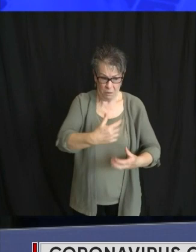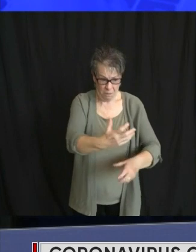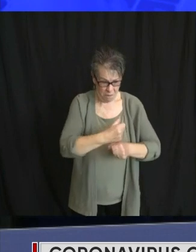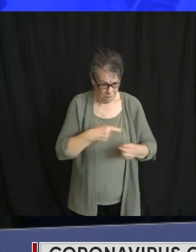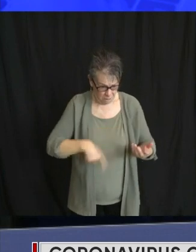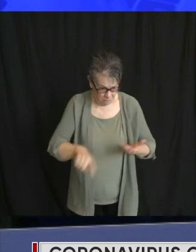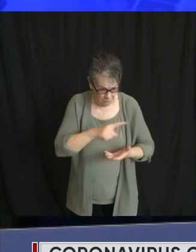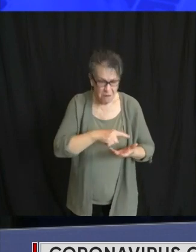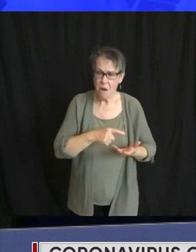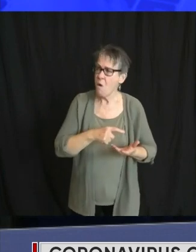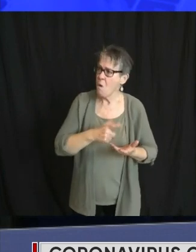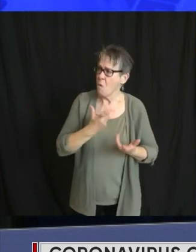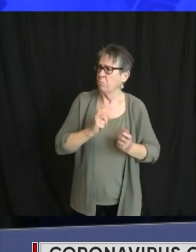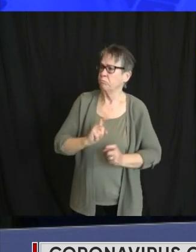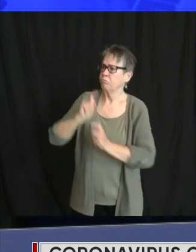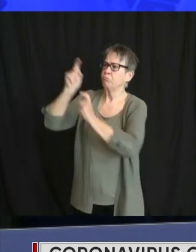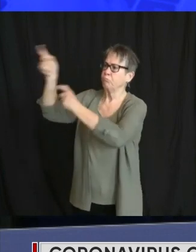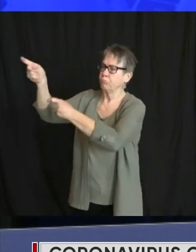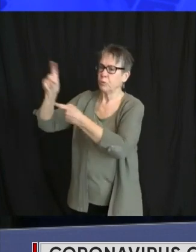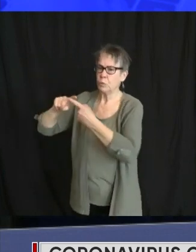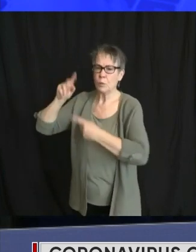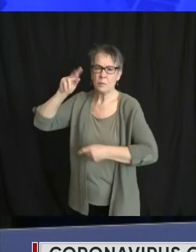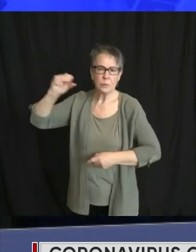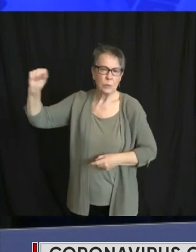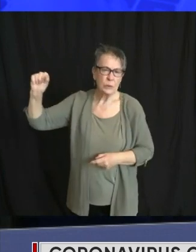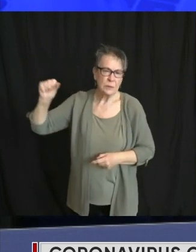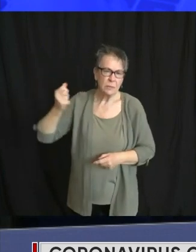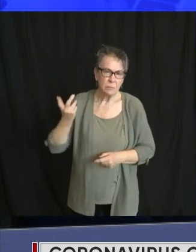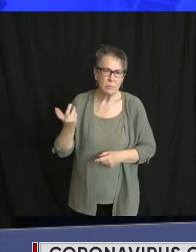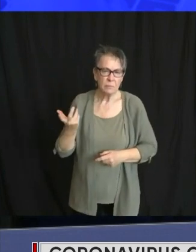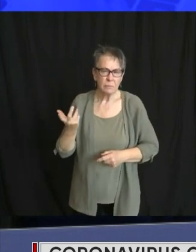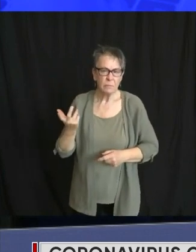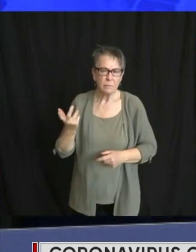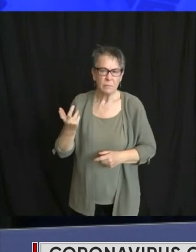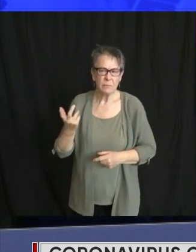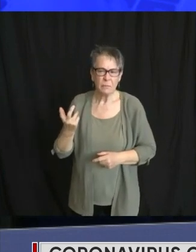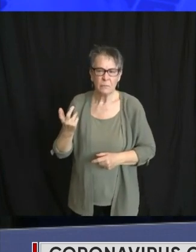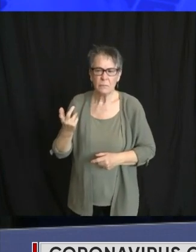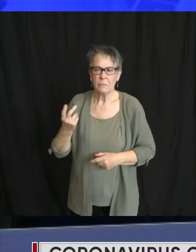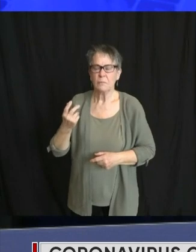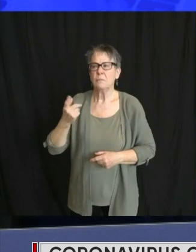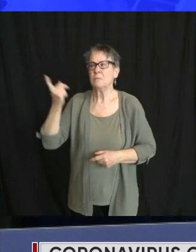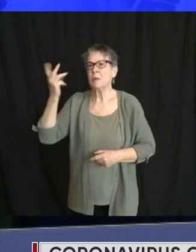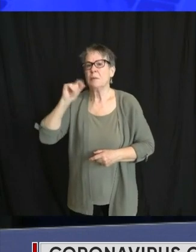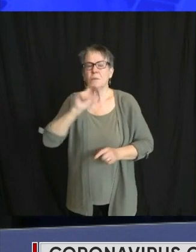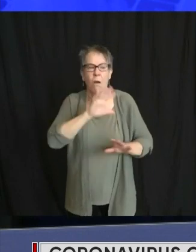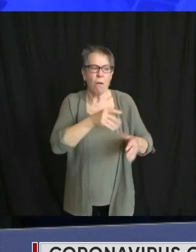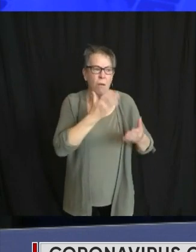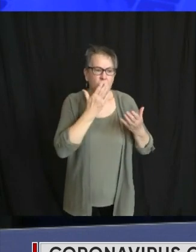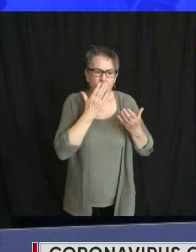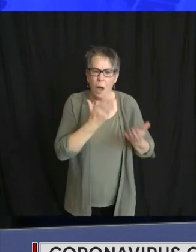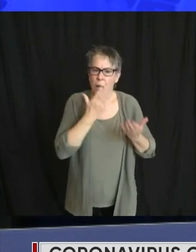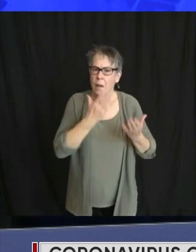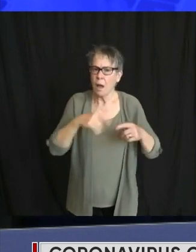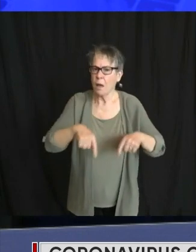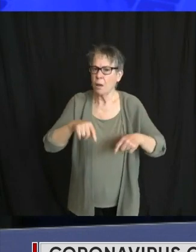FEW DAYS. AS I SAID, KAREN WANTED TO MAKE SURE THAT THE STATE OF NEW